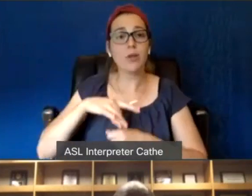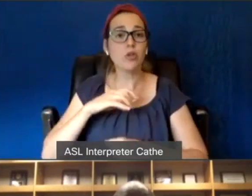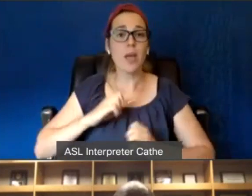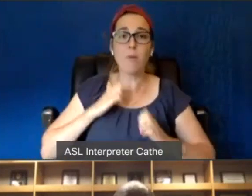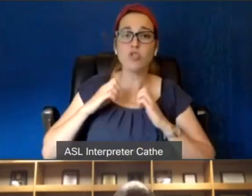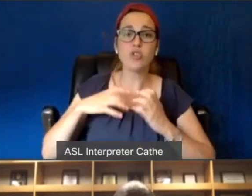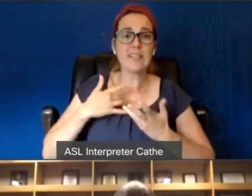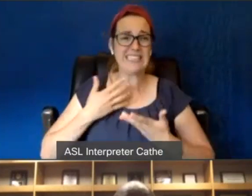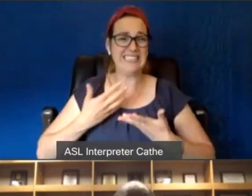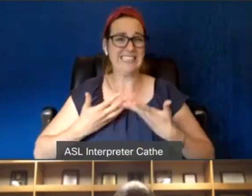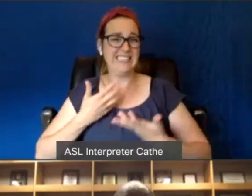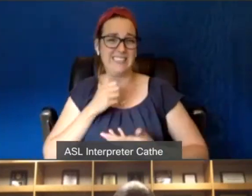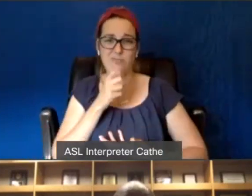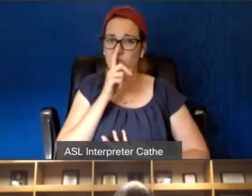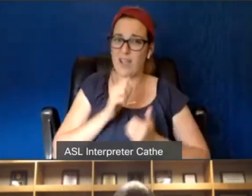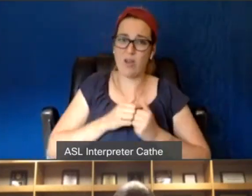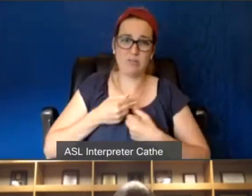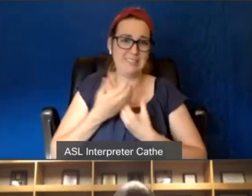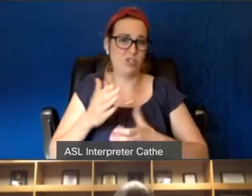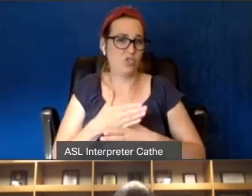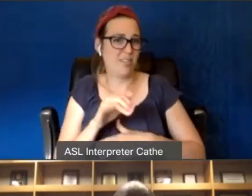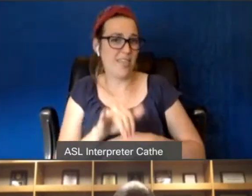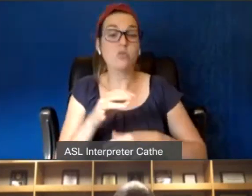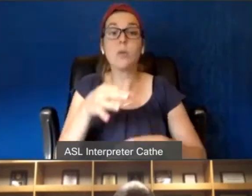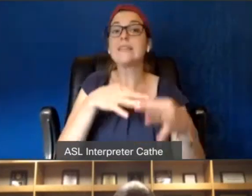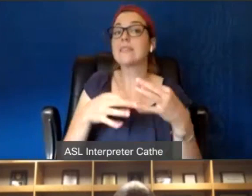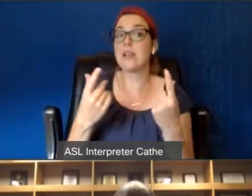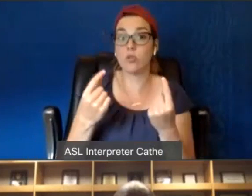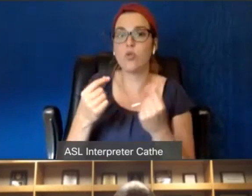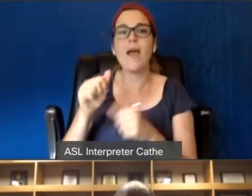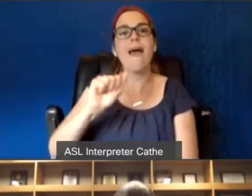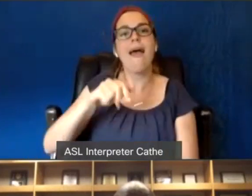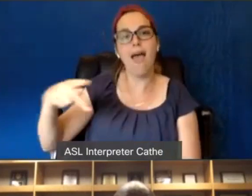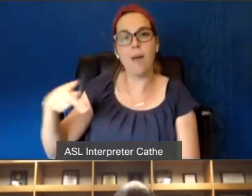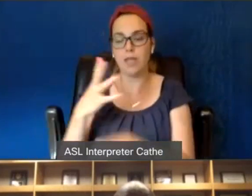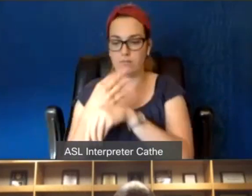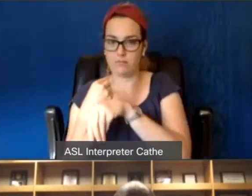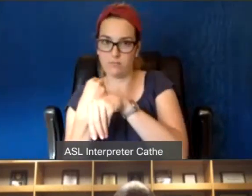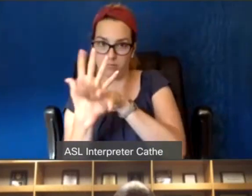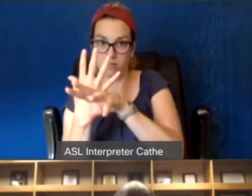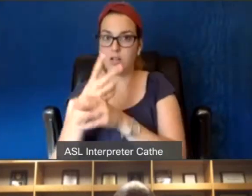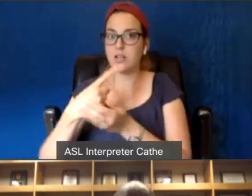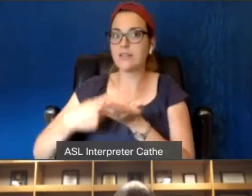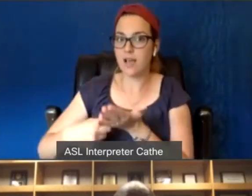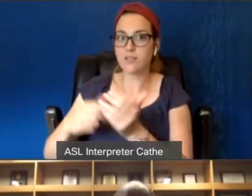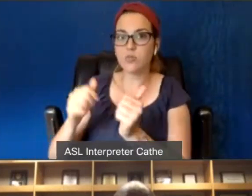gonna be an app where they can instantly connect with a peer specialist, anonymously if they want to.